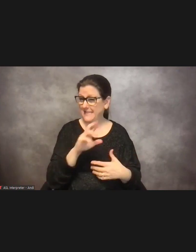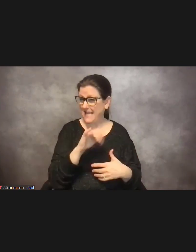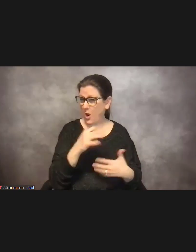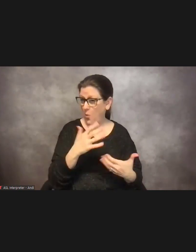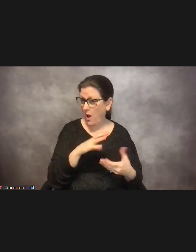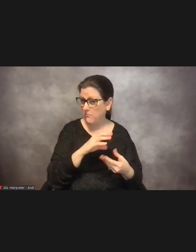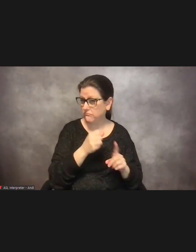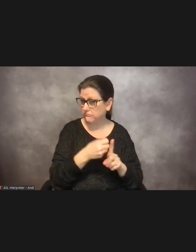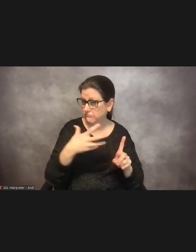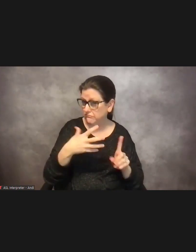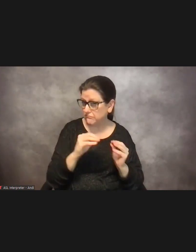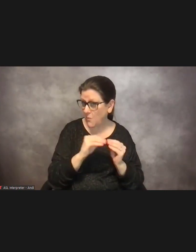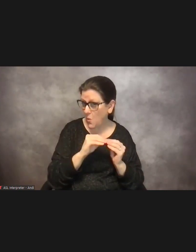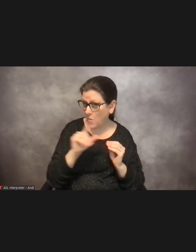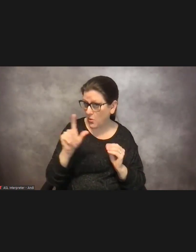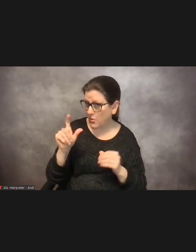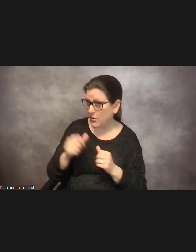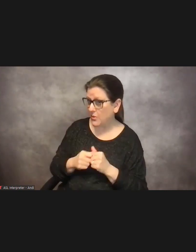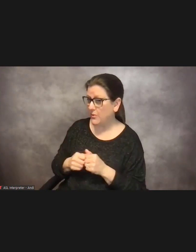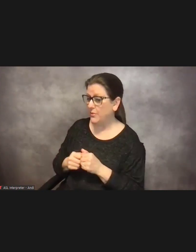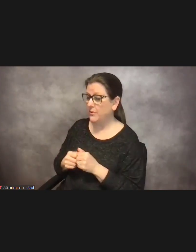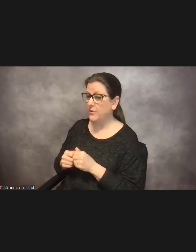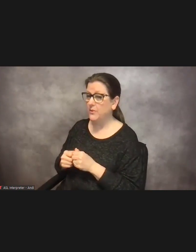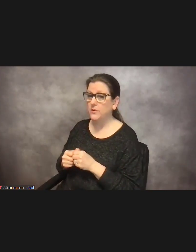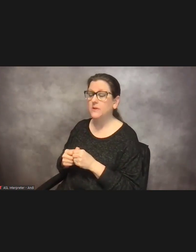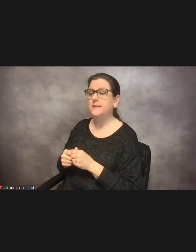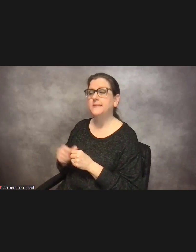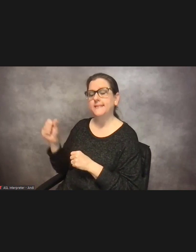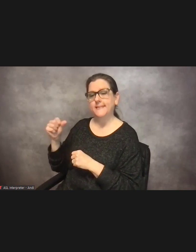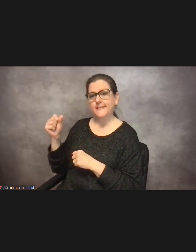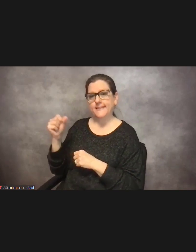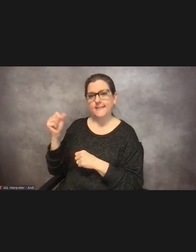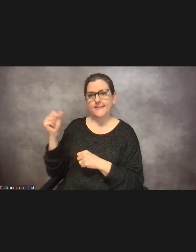Terry, do you want to say something more about that? : Yeah.